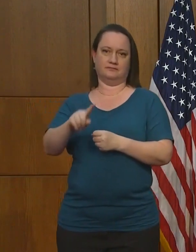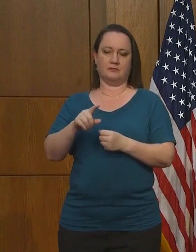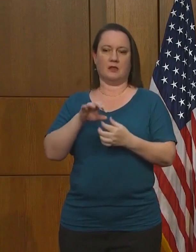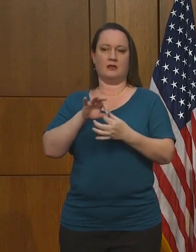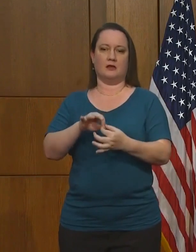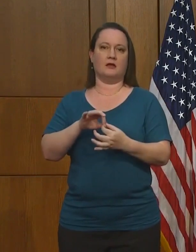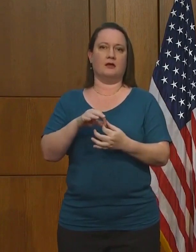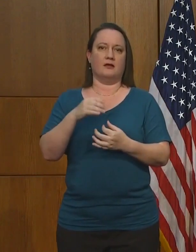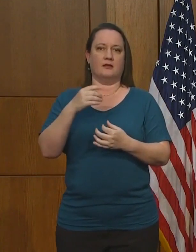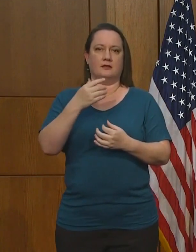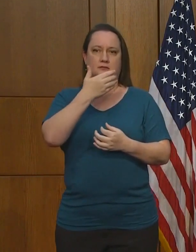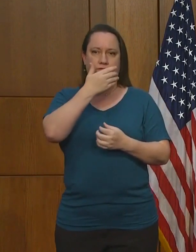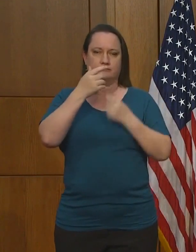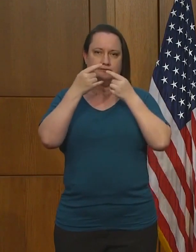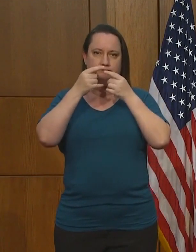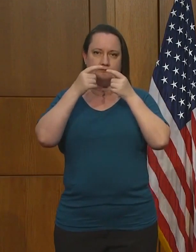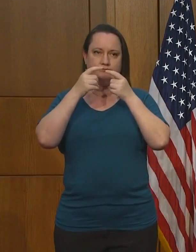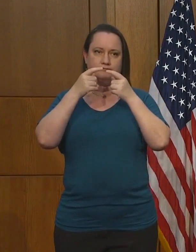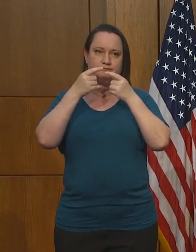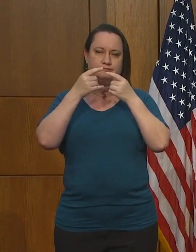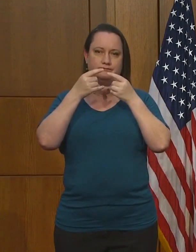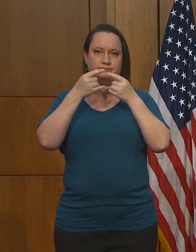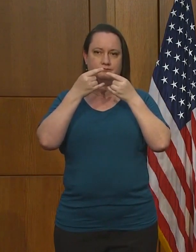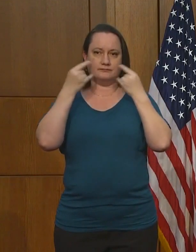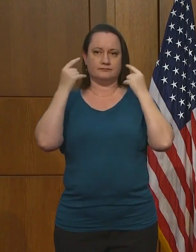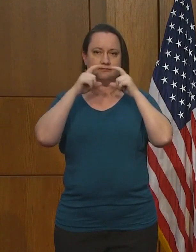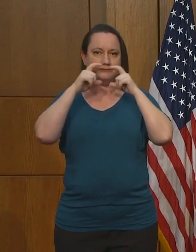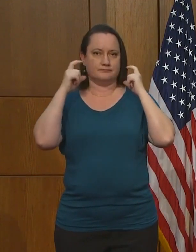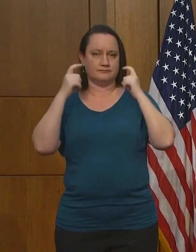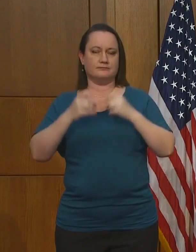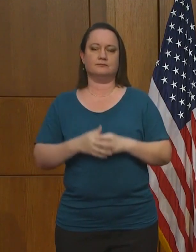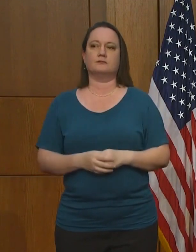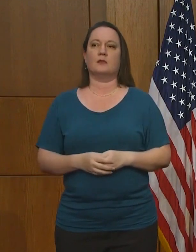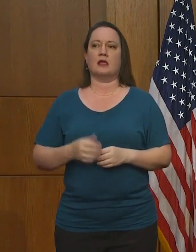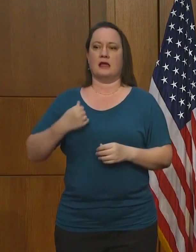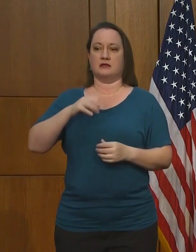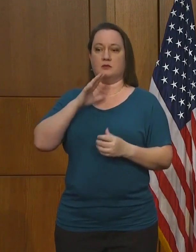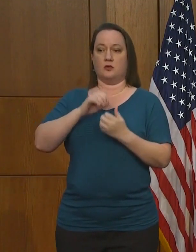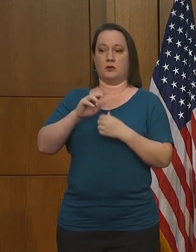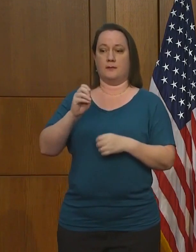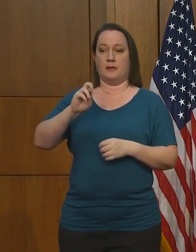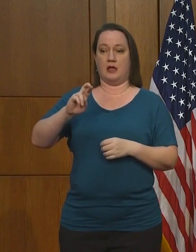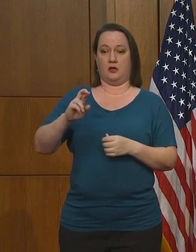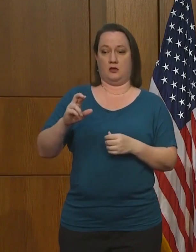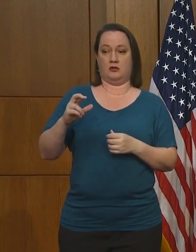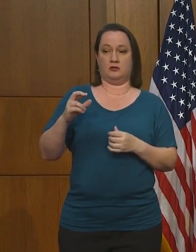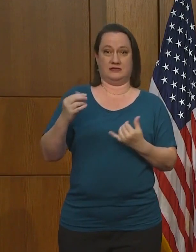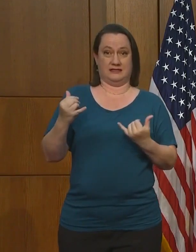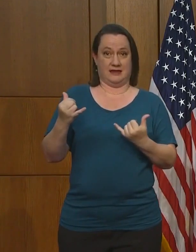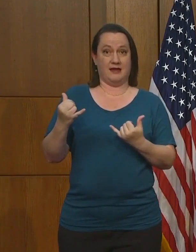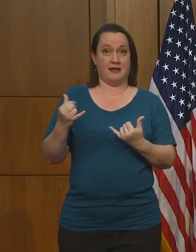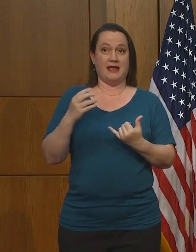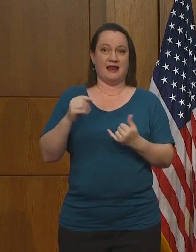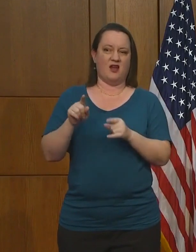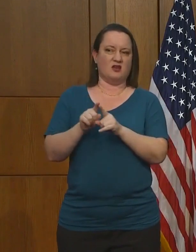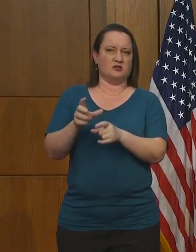THE FAIR- WEARING OF FACIAL PROTECTION AND CAME I APPRECIATE THAT QUESTION AND I SPOKE WITH THE OUR MAYOR OF